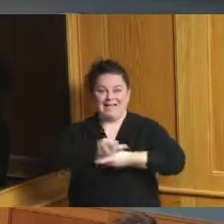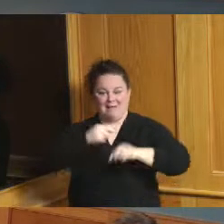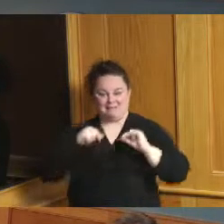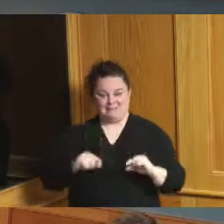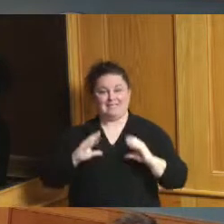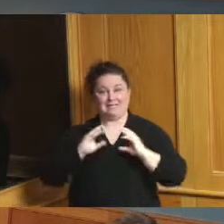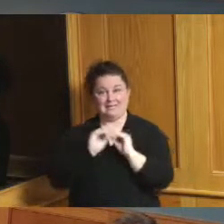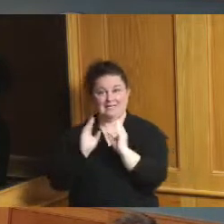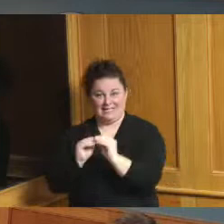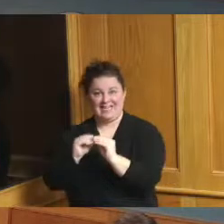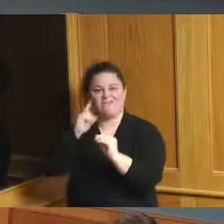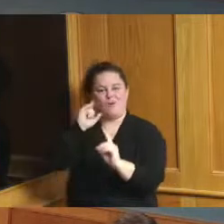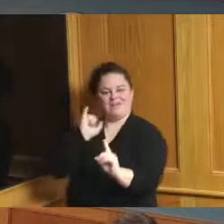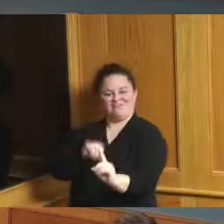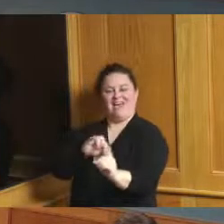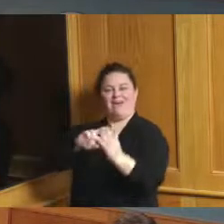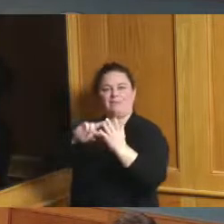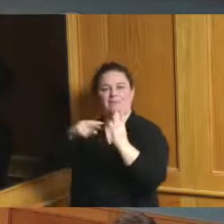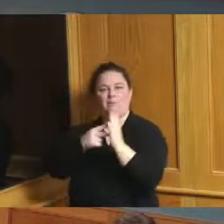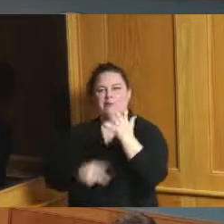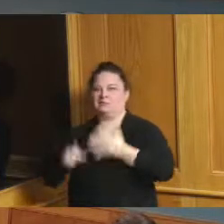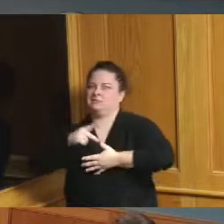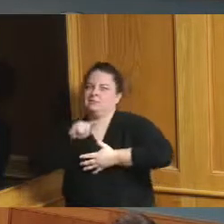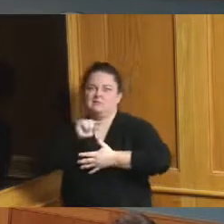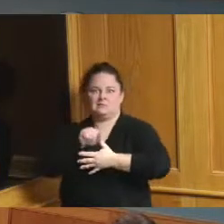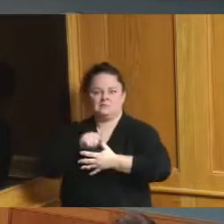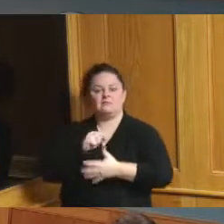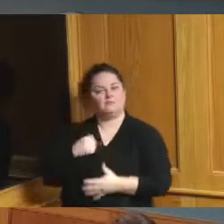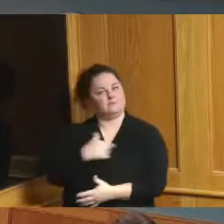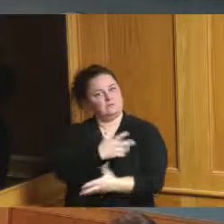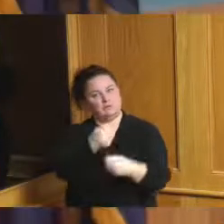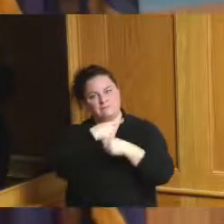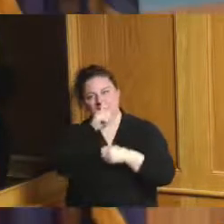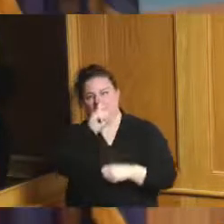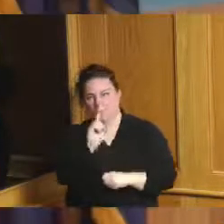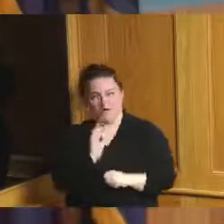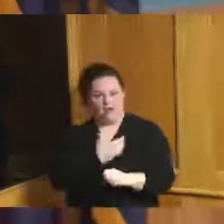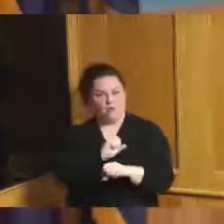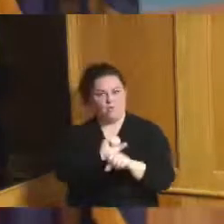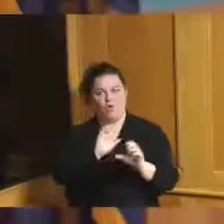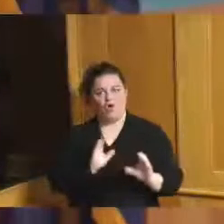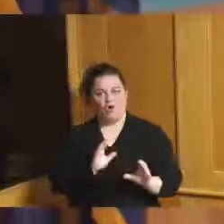of this meeting today because we certainly believe our workers are very important to us